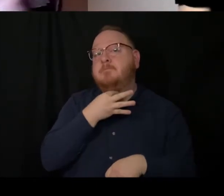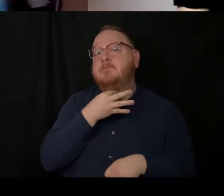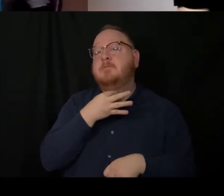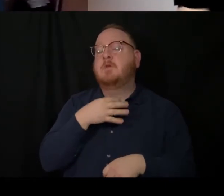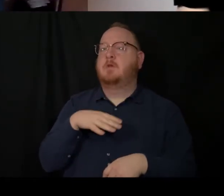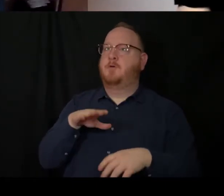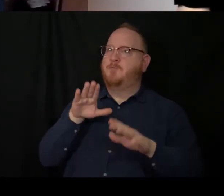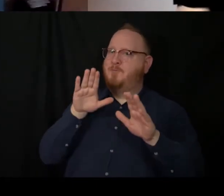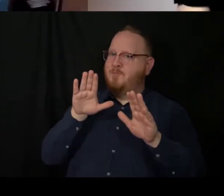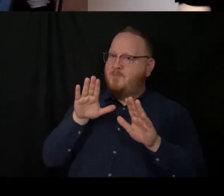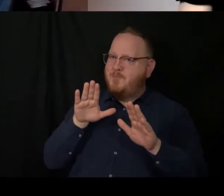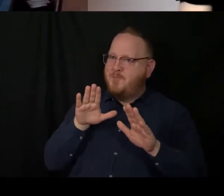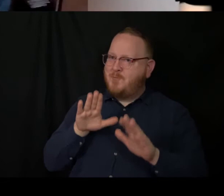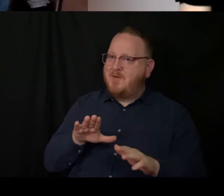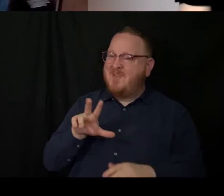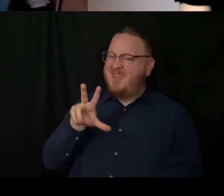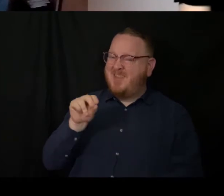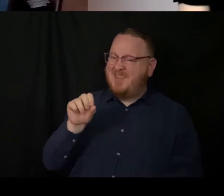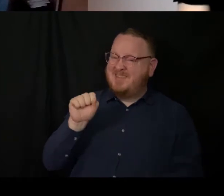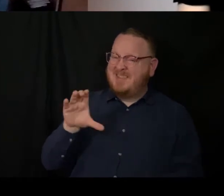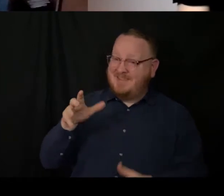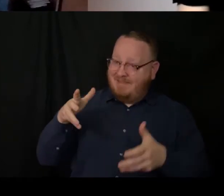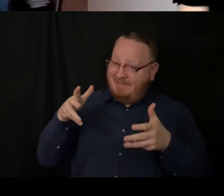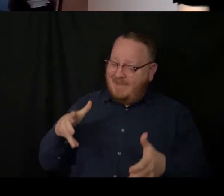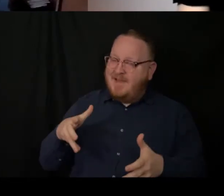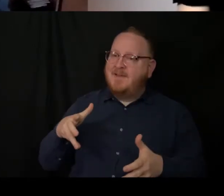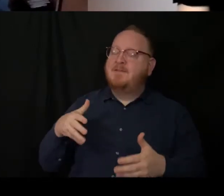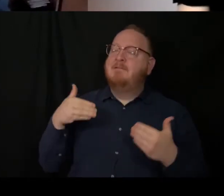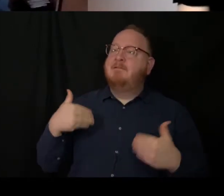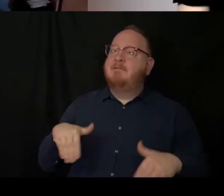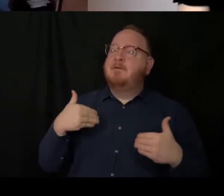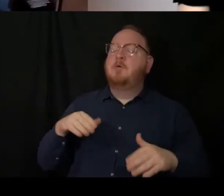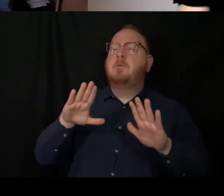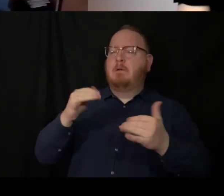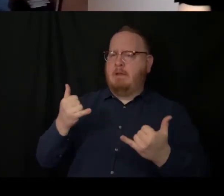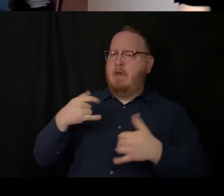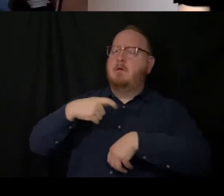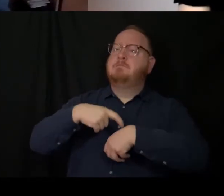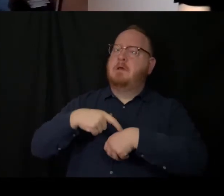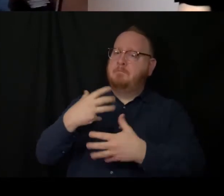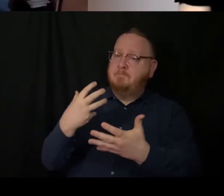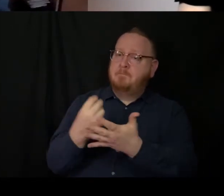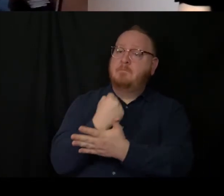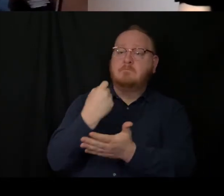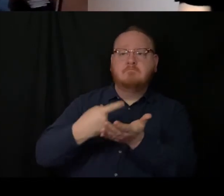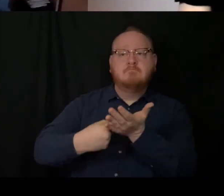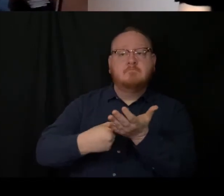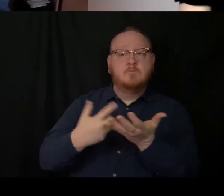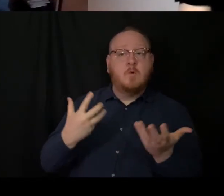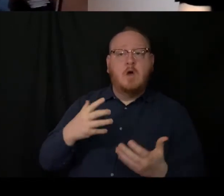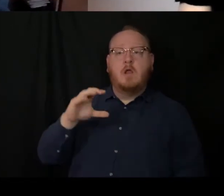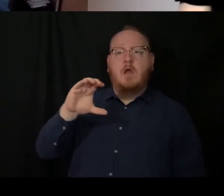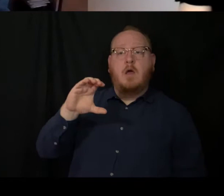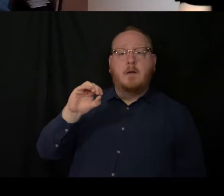You have 30 seconds left. And I think we have a little bit of time to just kind of cut on compensatory services as well,